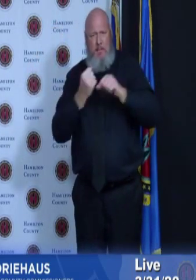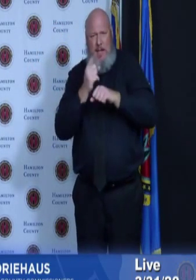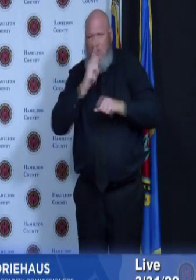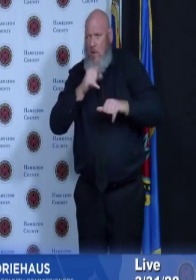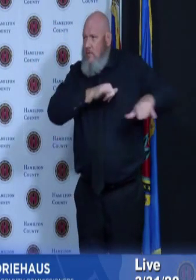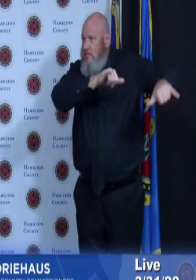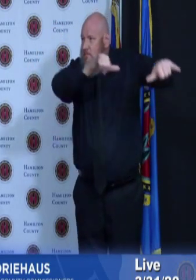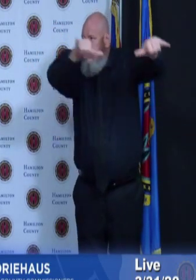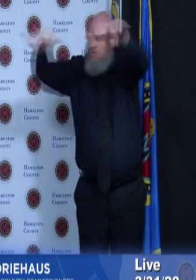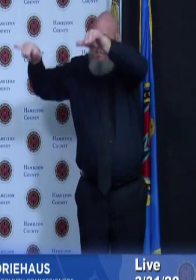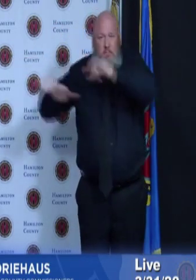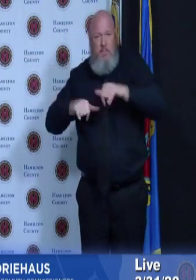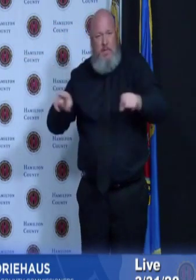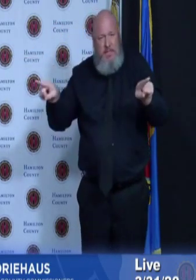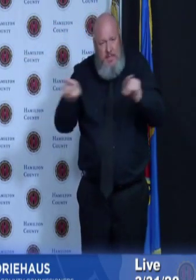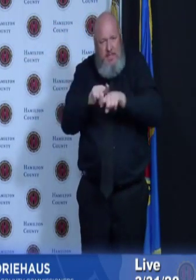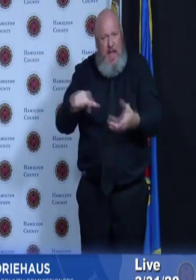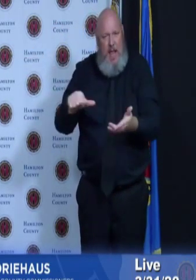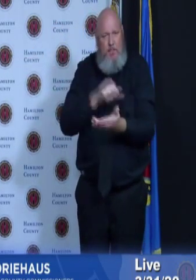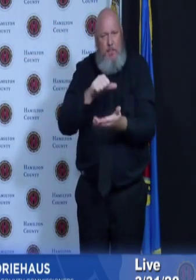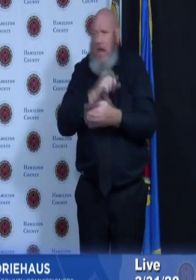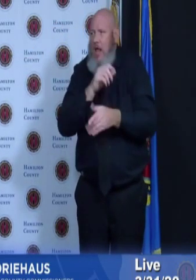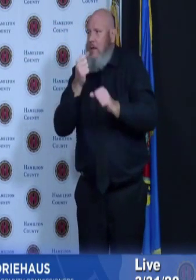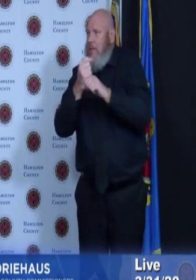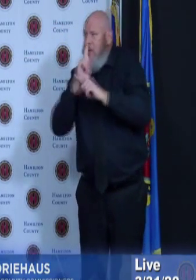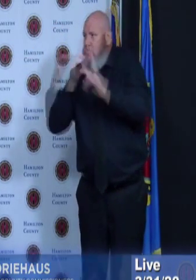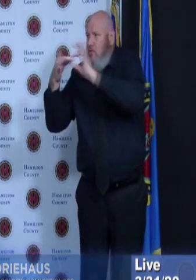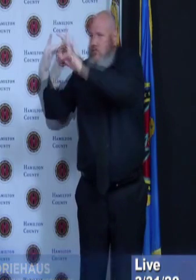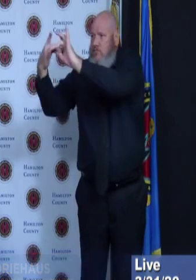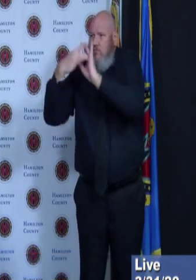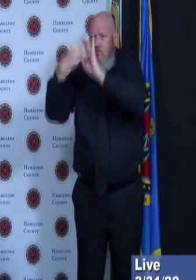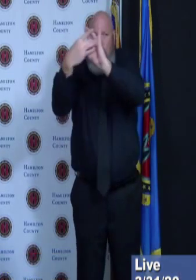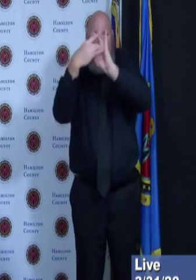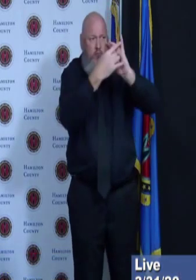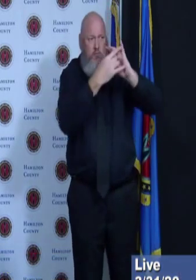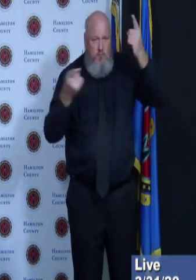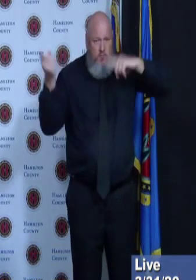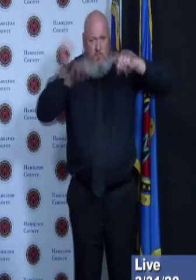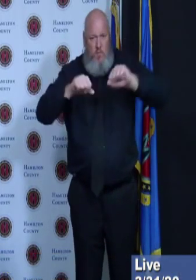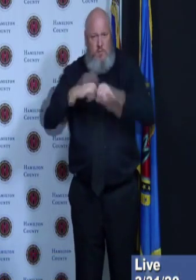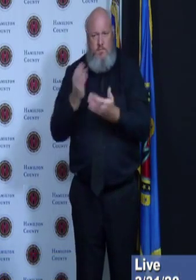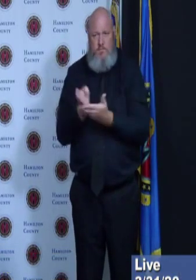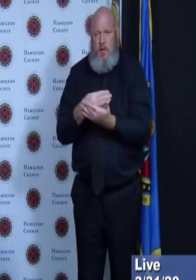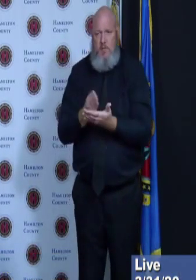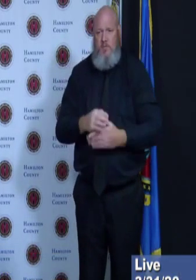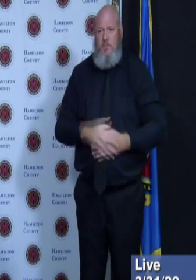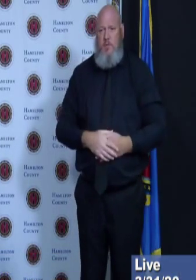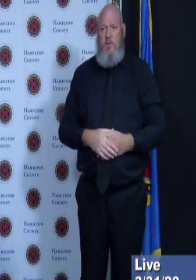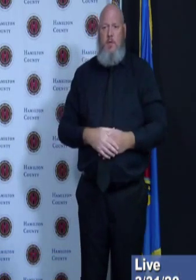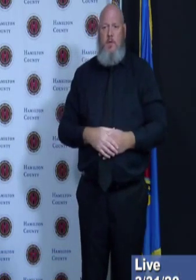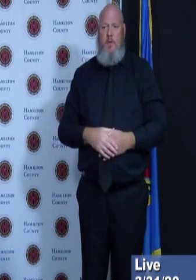to come tomorrow on that okay I think they had a second question for